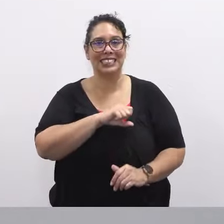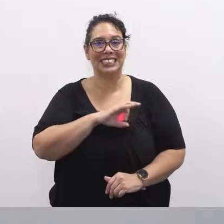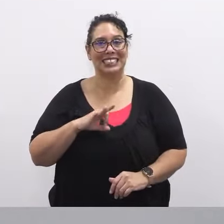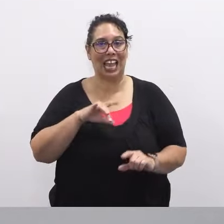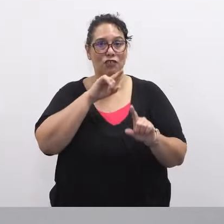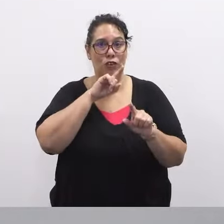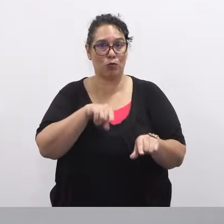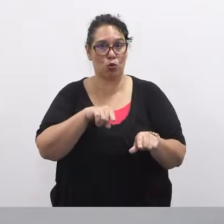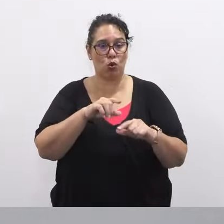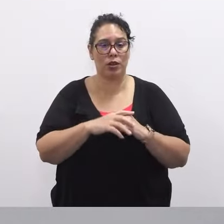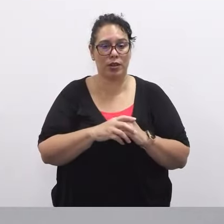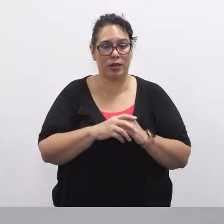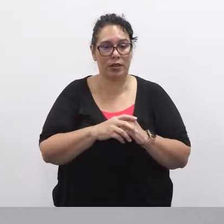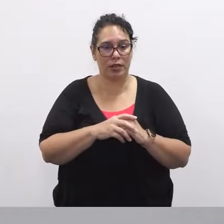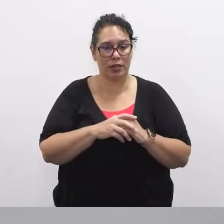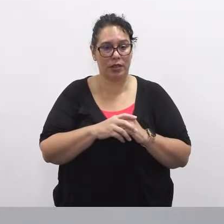And we have a board area redistricting.